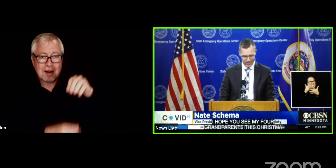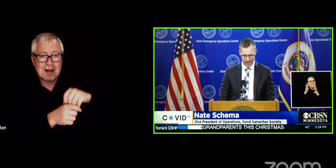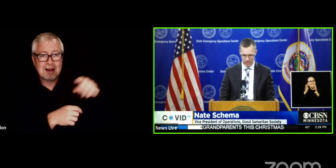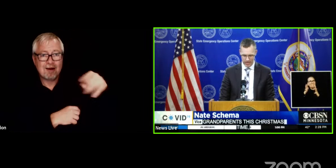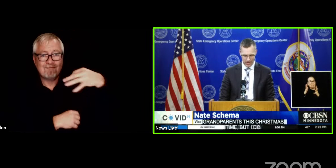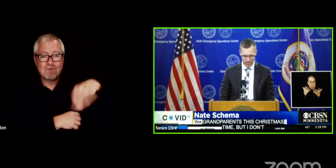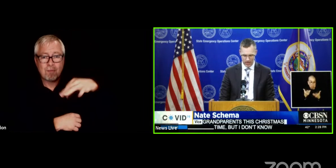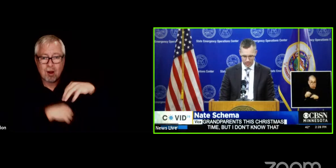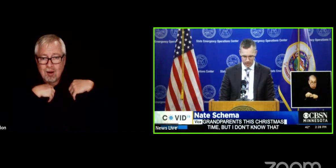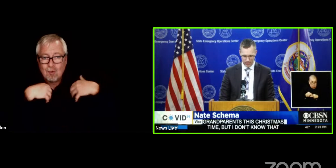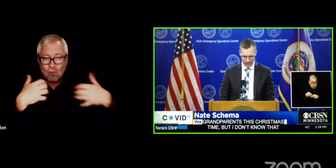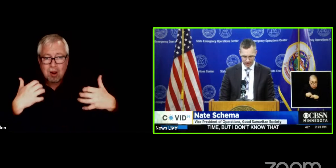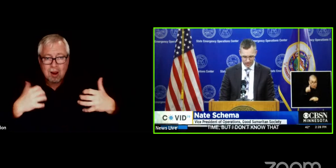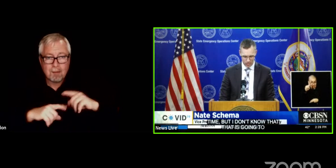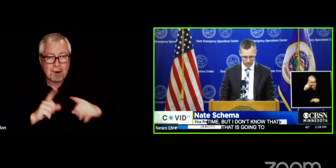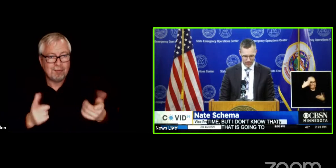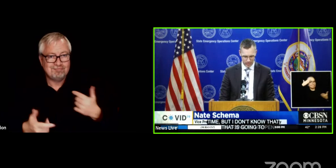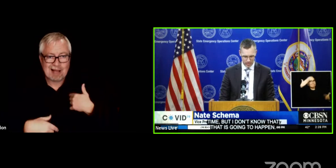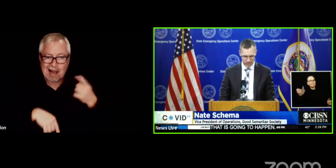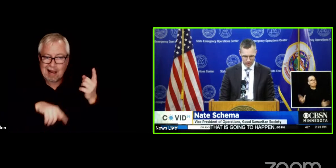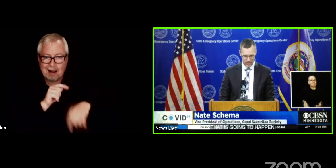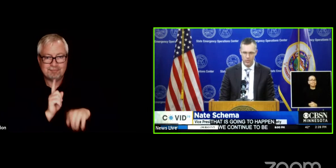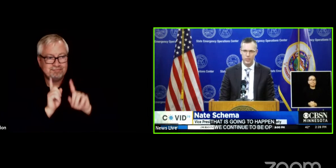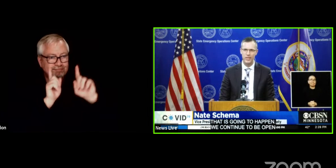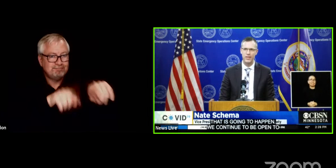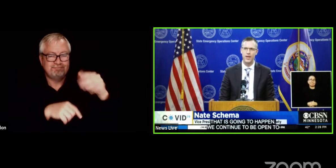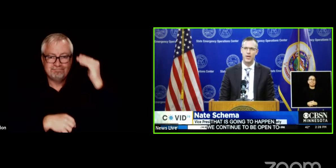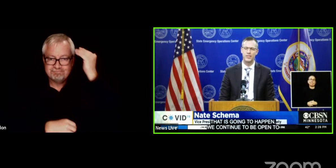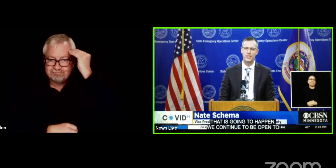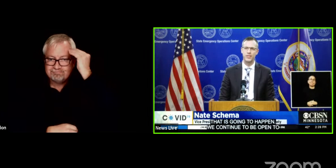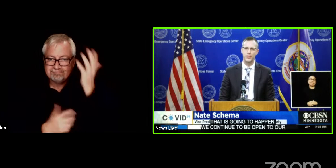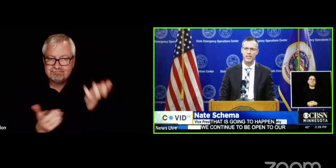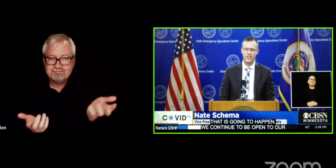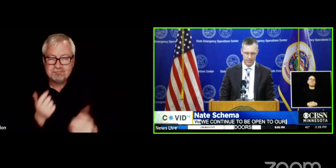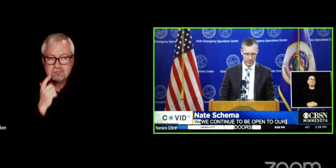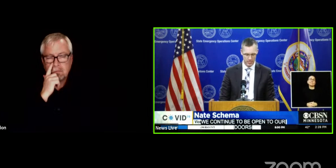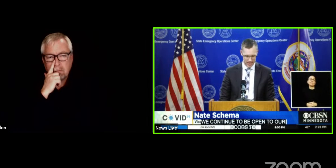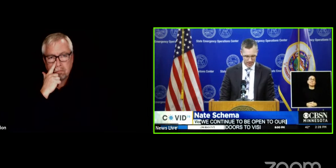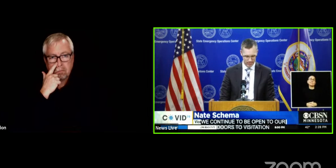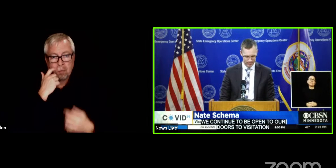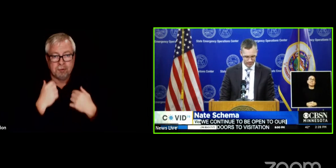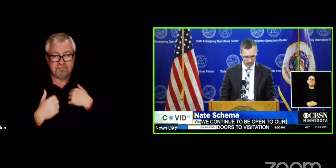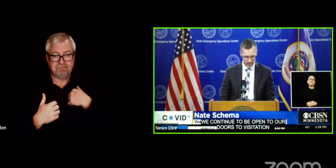AND EXPAND OUR ABILITY TO MORE FAMILY MEMBERS. WE NEEDS THAT POSITIVITY RATE TO KEEP COMING DOWN.